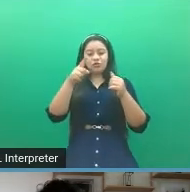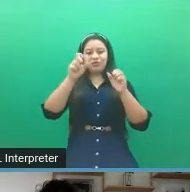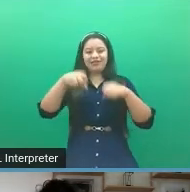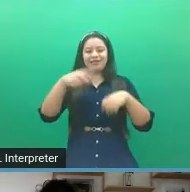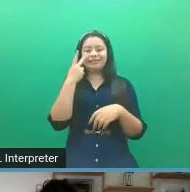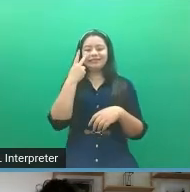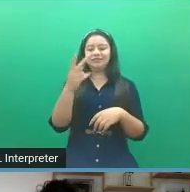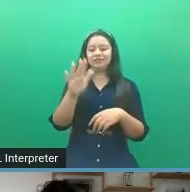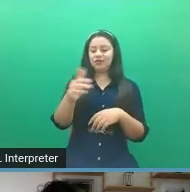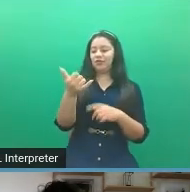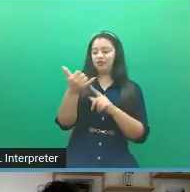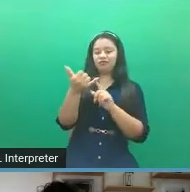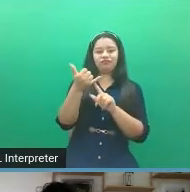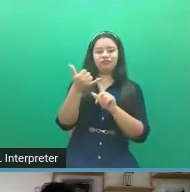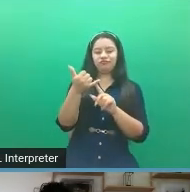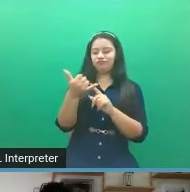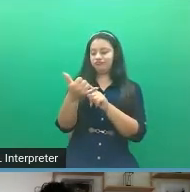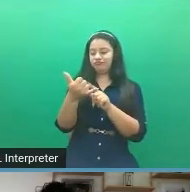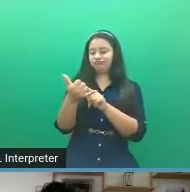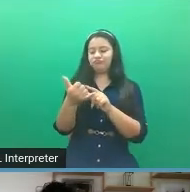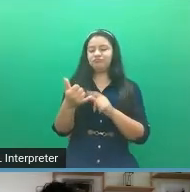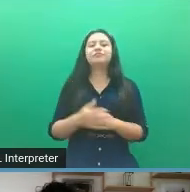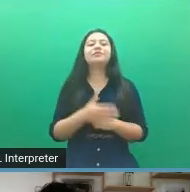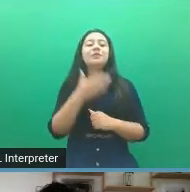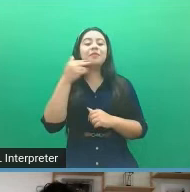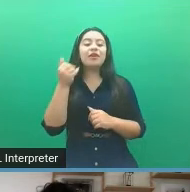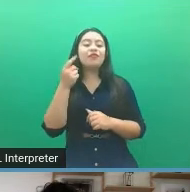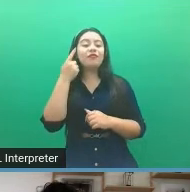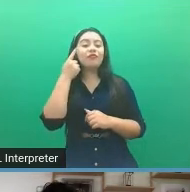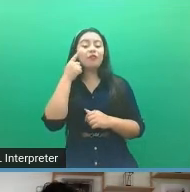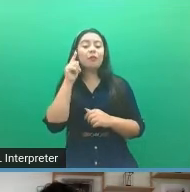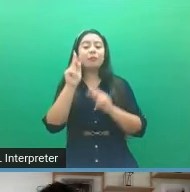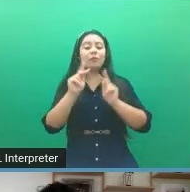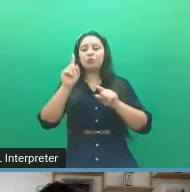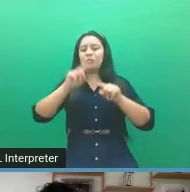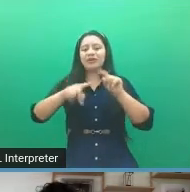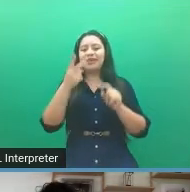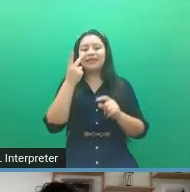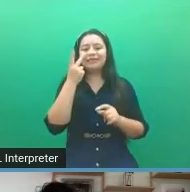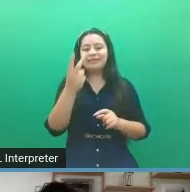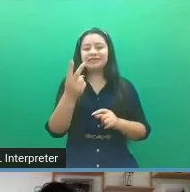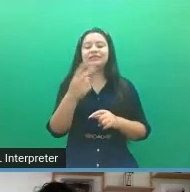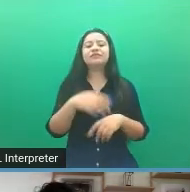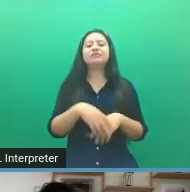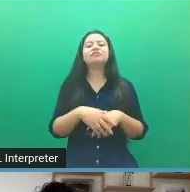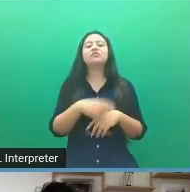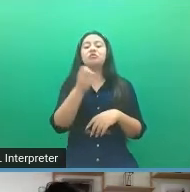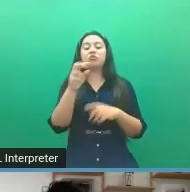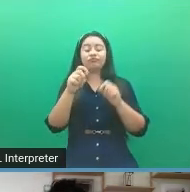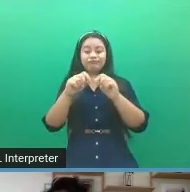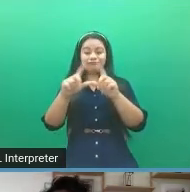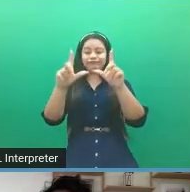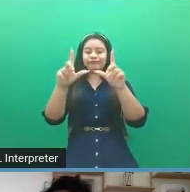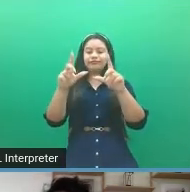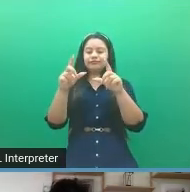can read the text out for people who can't see or hear. I can't see or view the the label and this